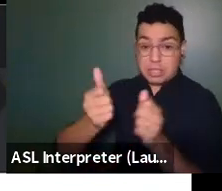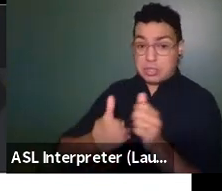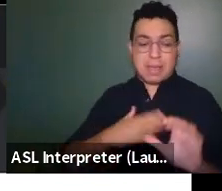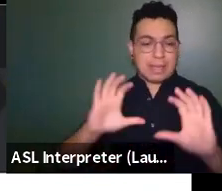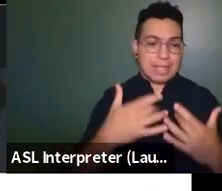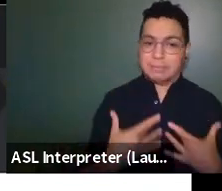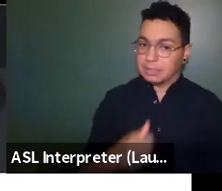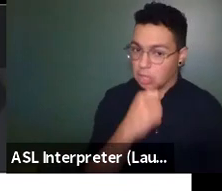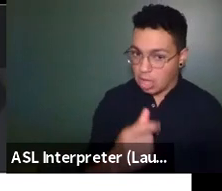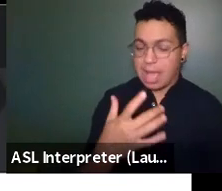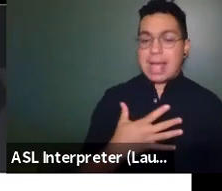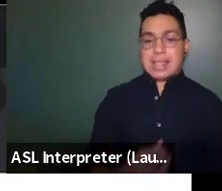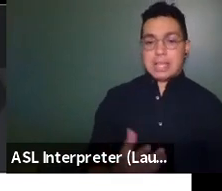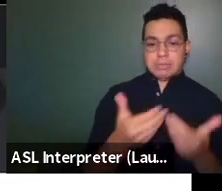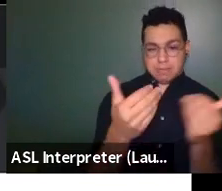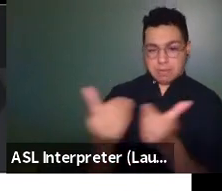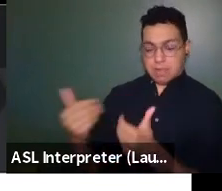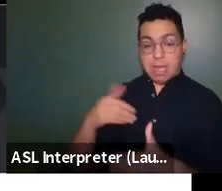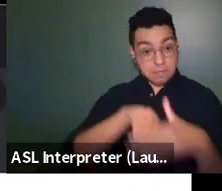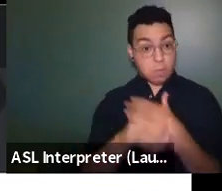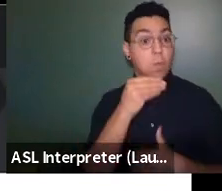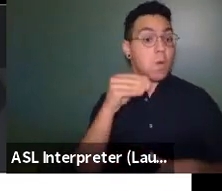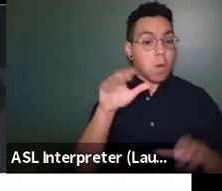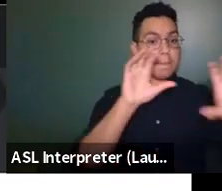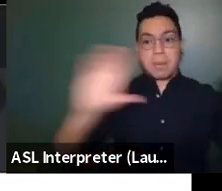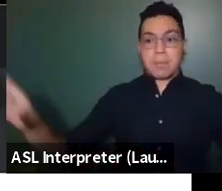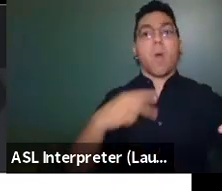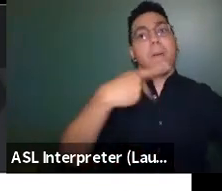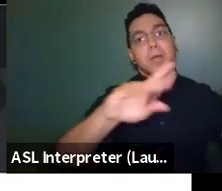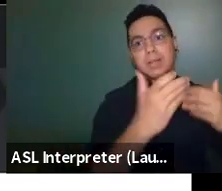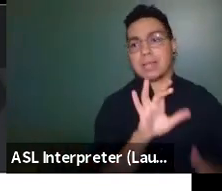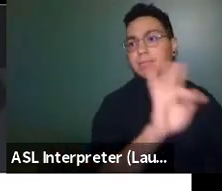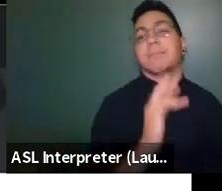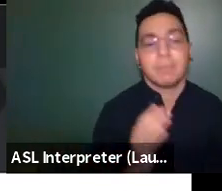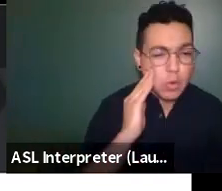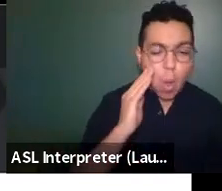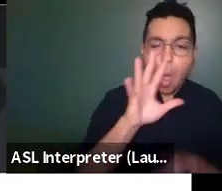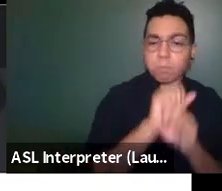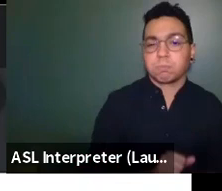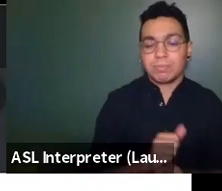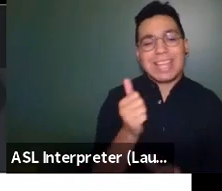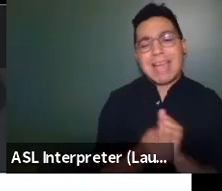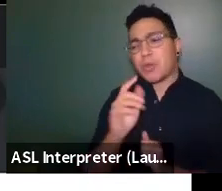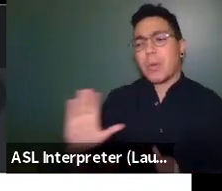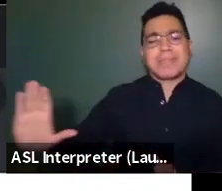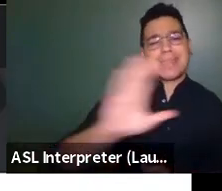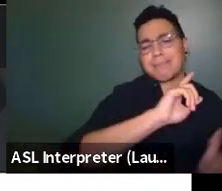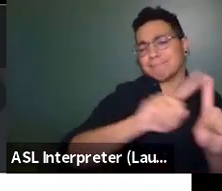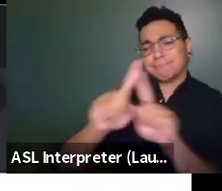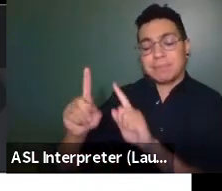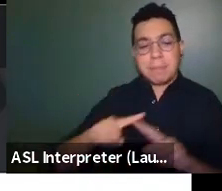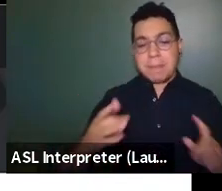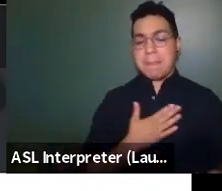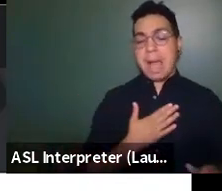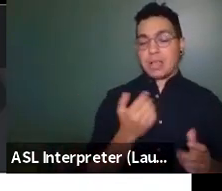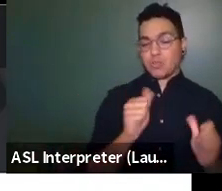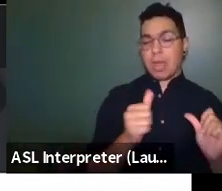ESD 112 - Katherine Livick: I want to get into my home and go oh it's purple class that's the one I need. Everybody's mileage will vary there. But for me, they would all look a little different. So I would immediately know